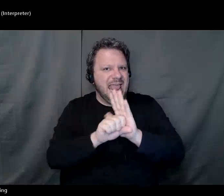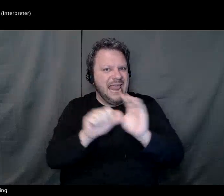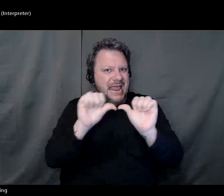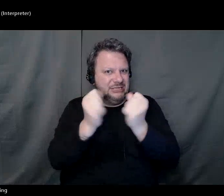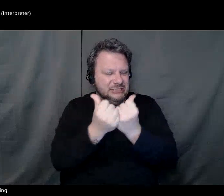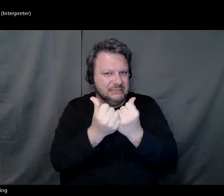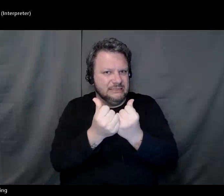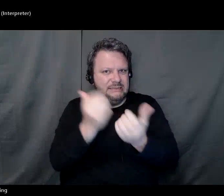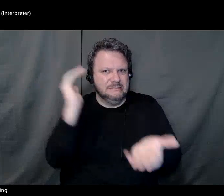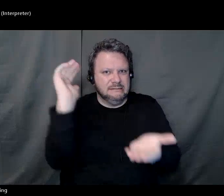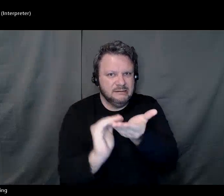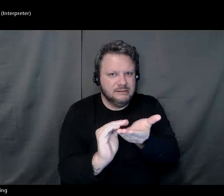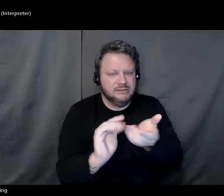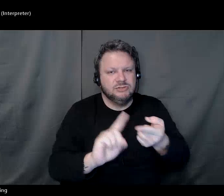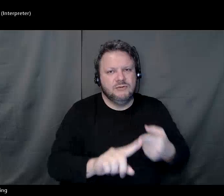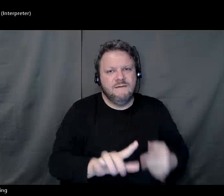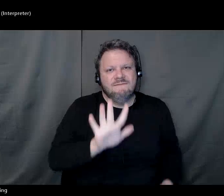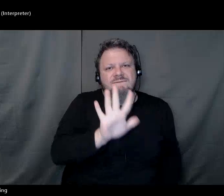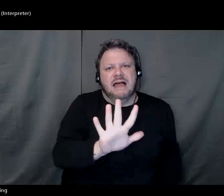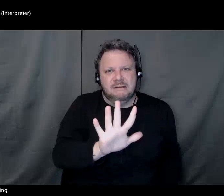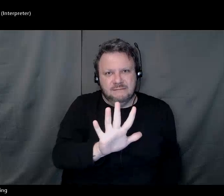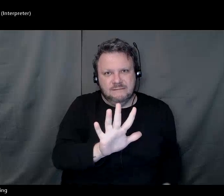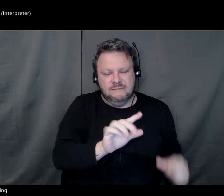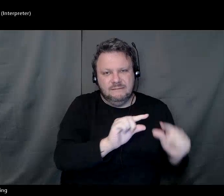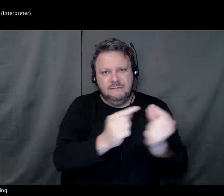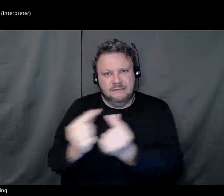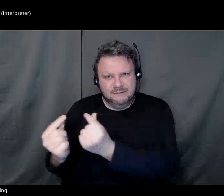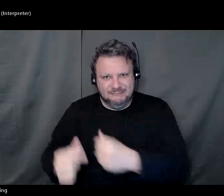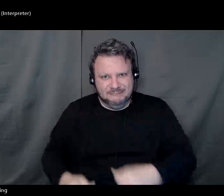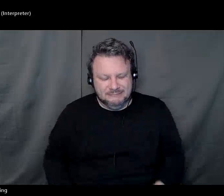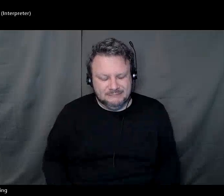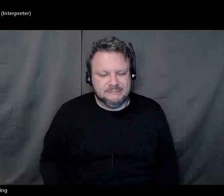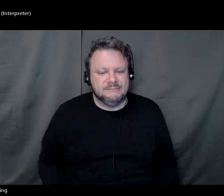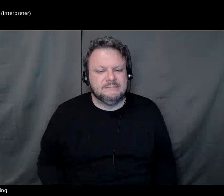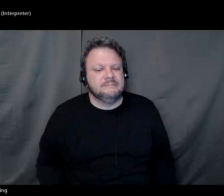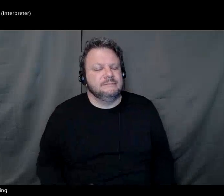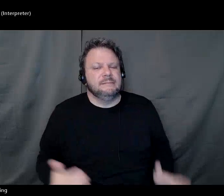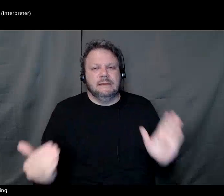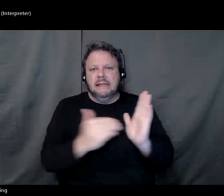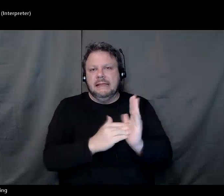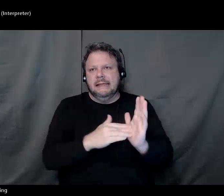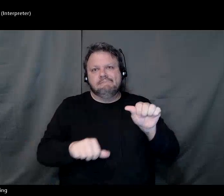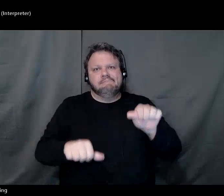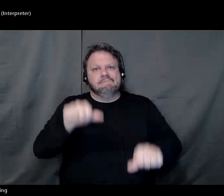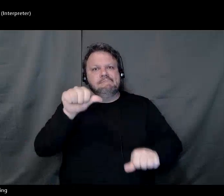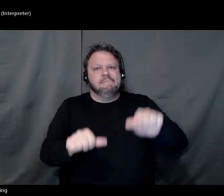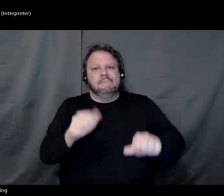into as few as five institutes. So. Again, uncertain what this will look like.